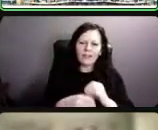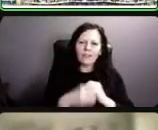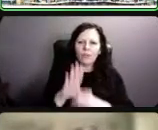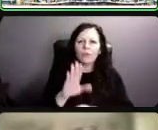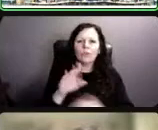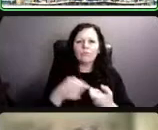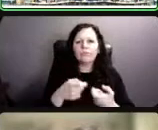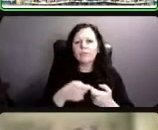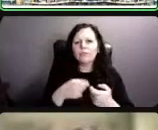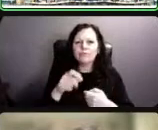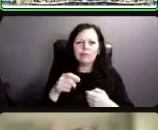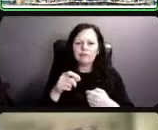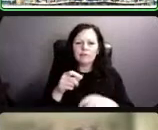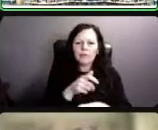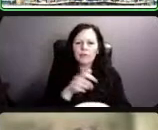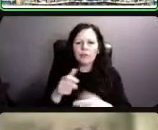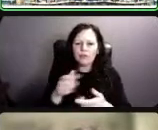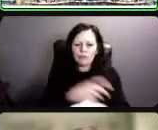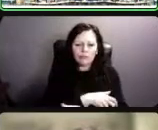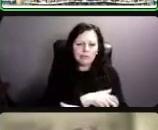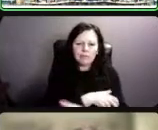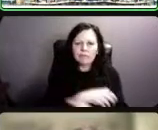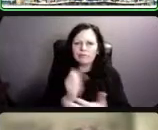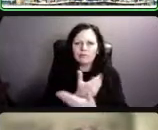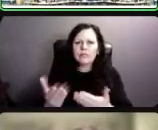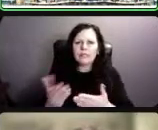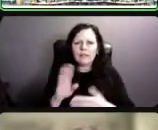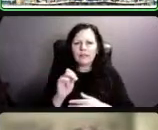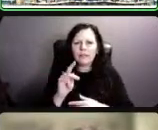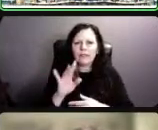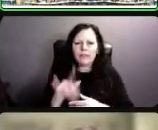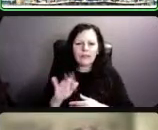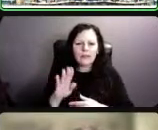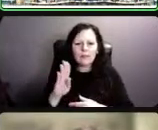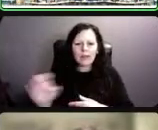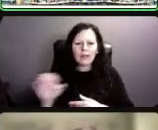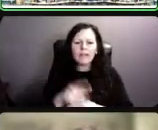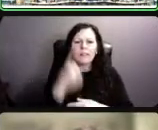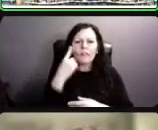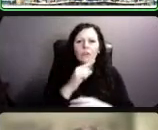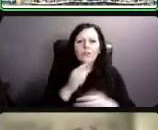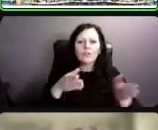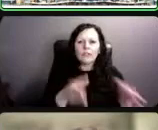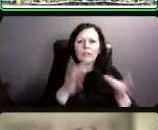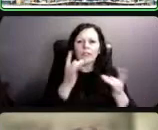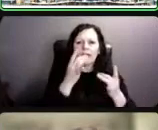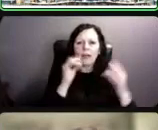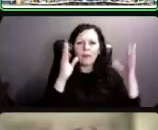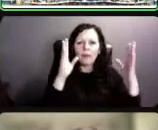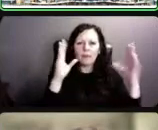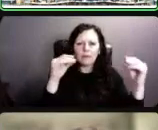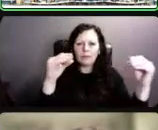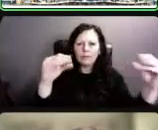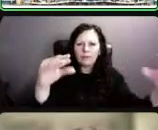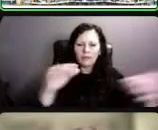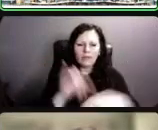BASICALLY WHAT IT MEANS IS SAYING NO ON YOUR UTILITY BILL.